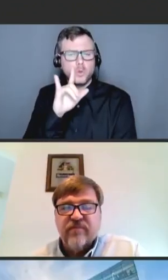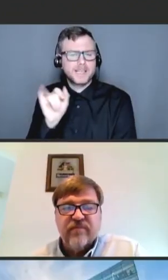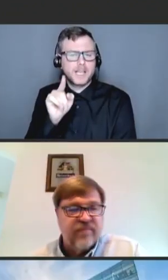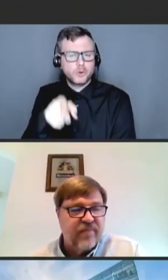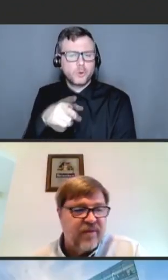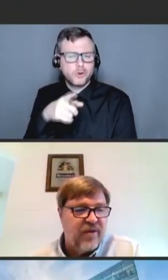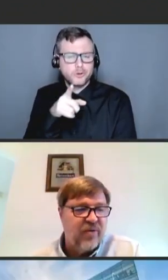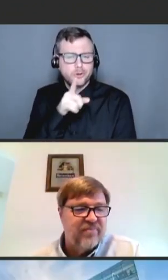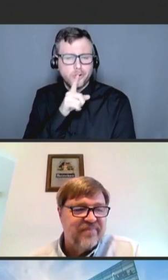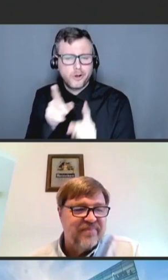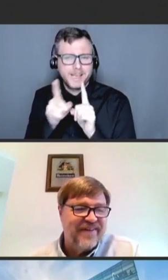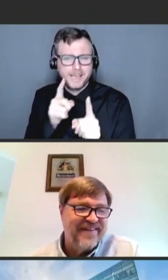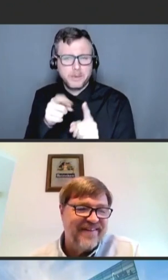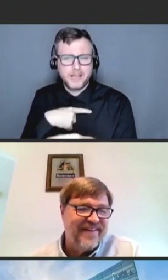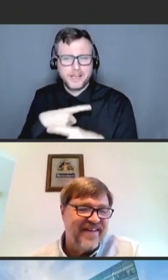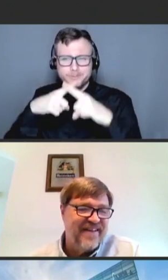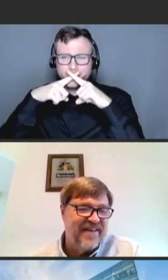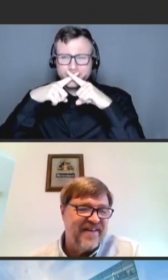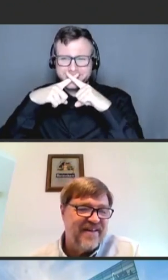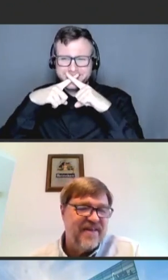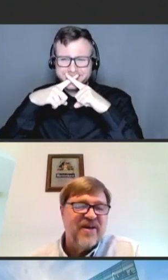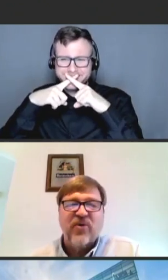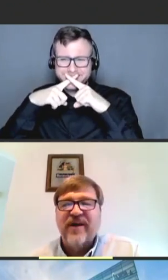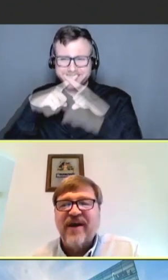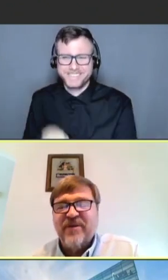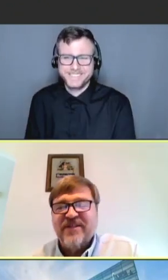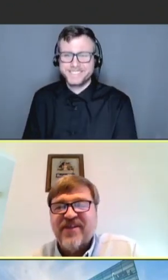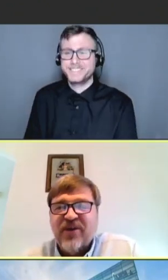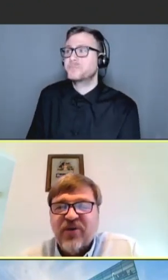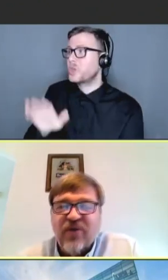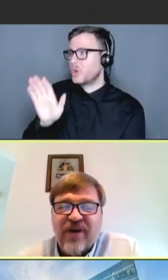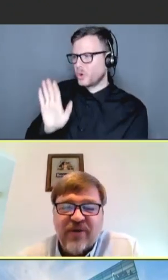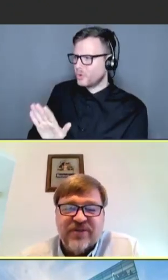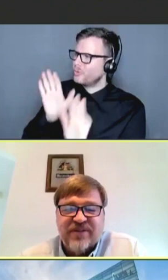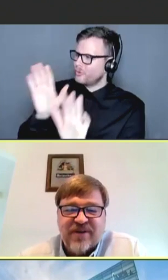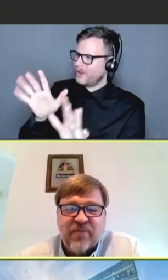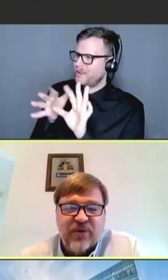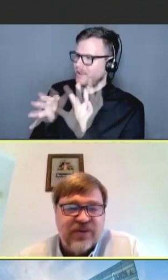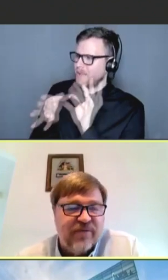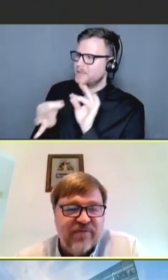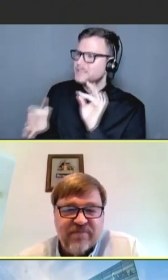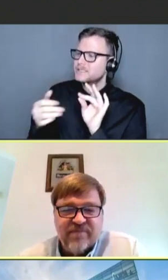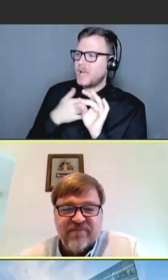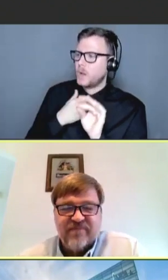Robert Swanson: Great comments, thank you. I was just appreciative. Robert Hopkins: All right.